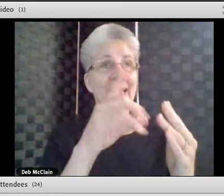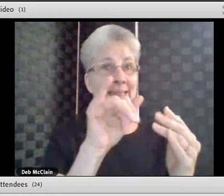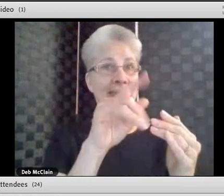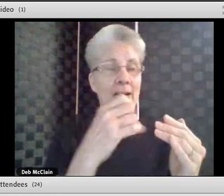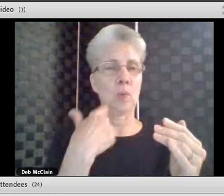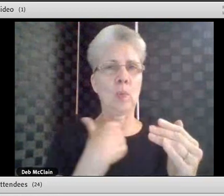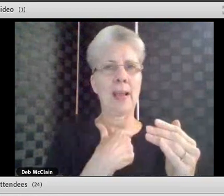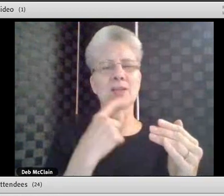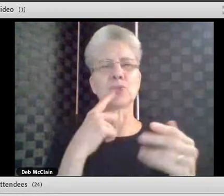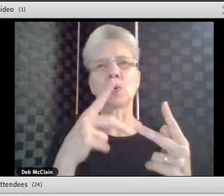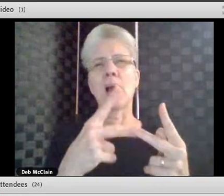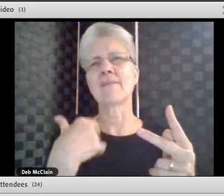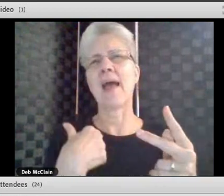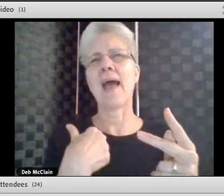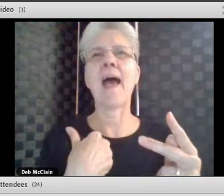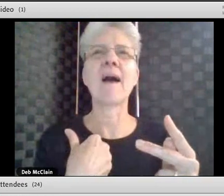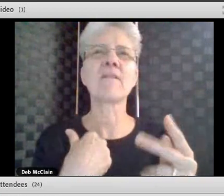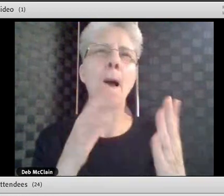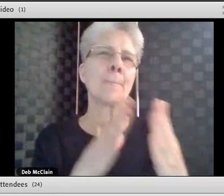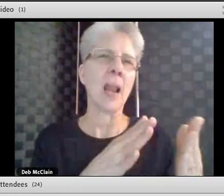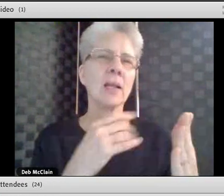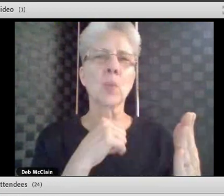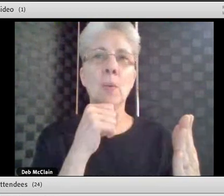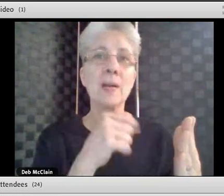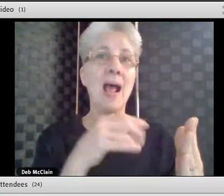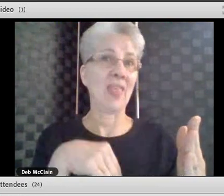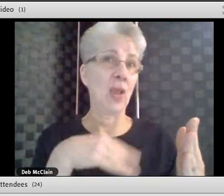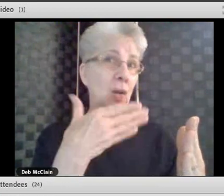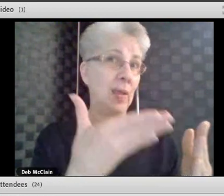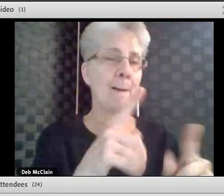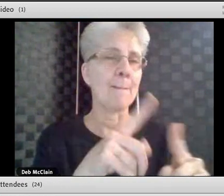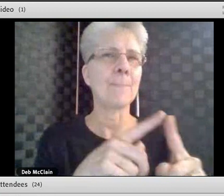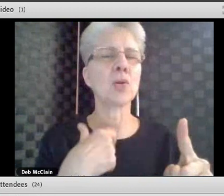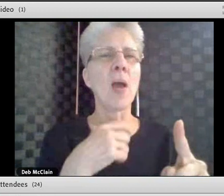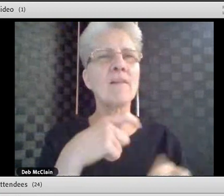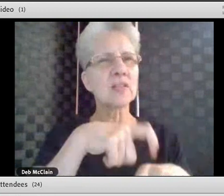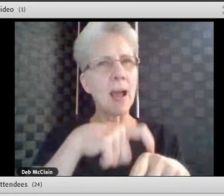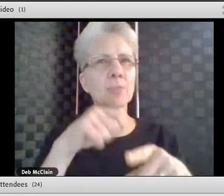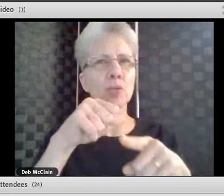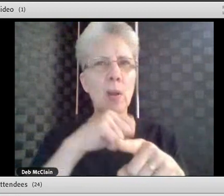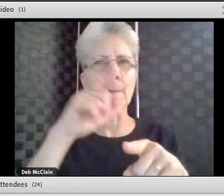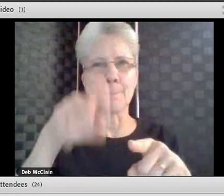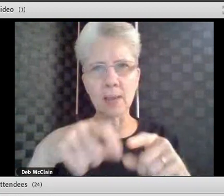is we had an end date in mind, which we had to kind of have a contingency plan because we weren't quite there yet,